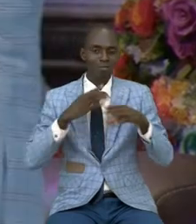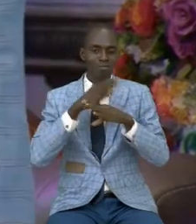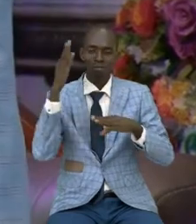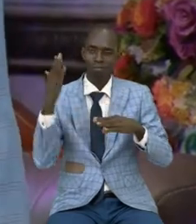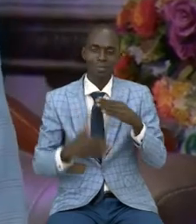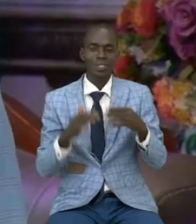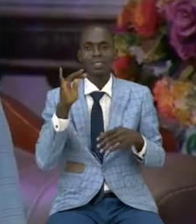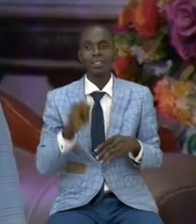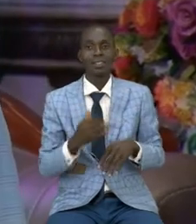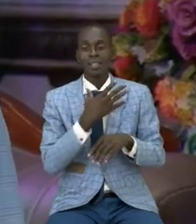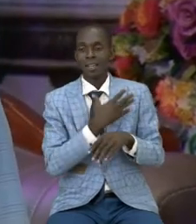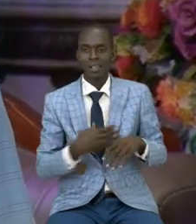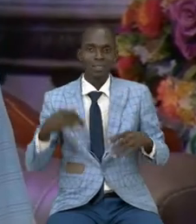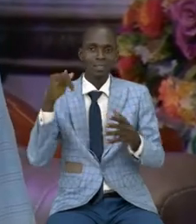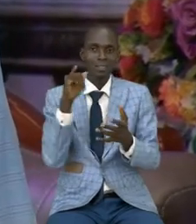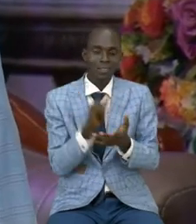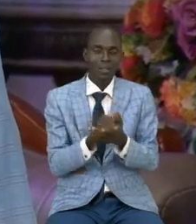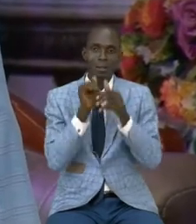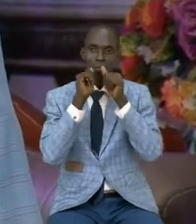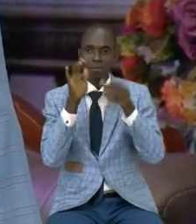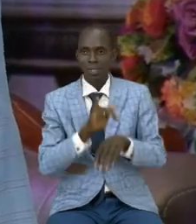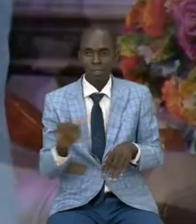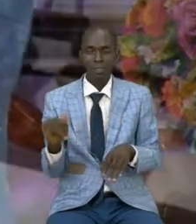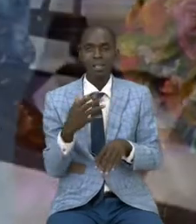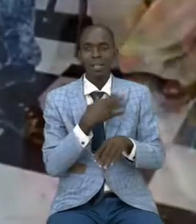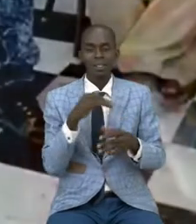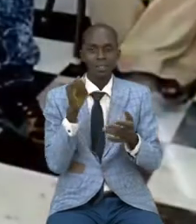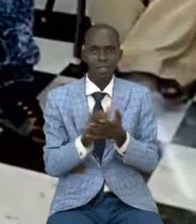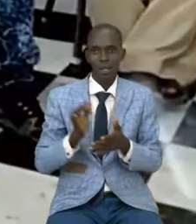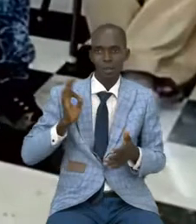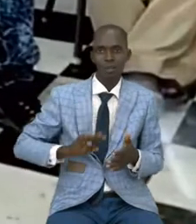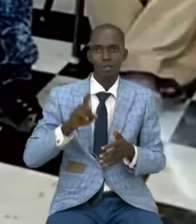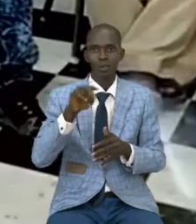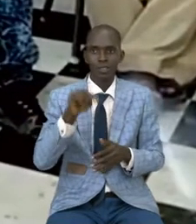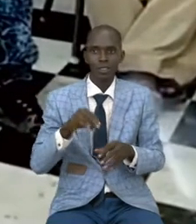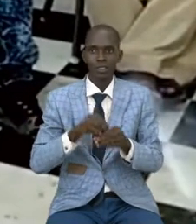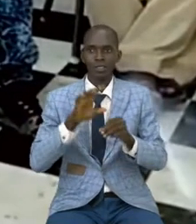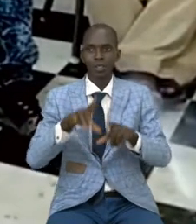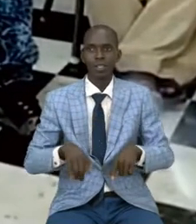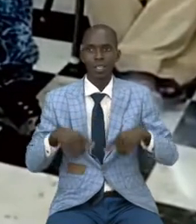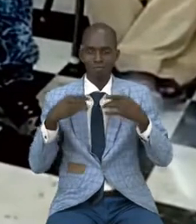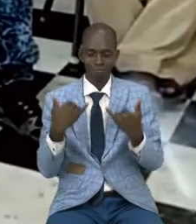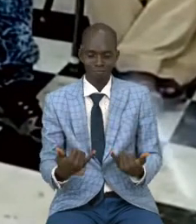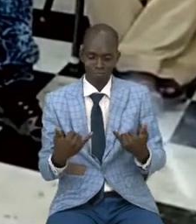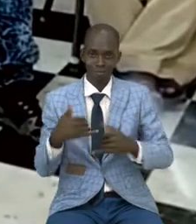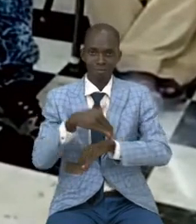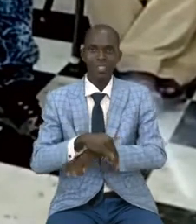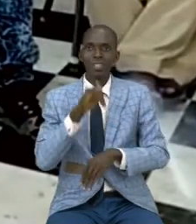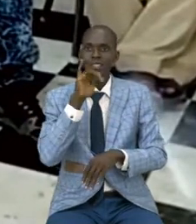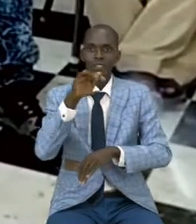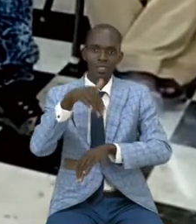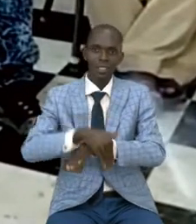and that blessing and that benefit you need in your life tonight is your night in jesus